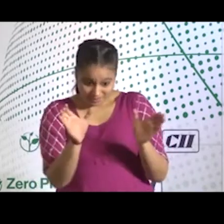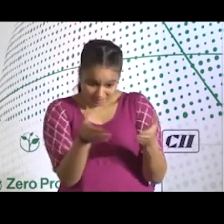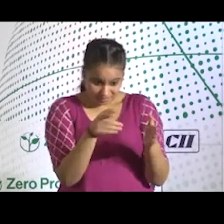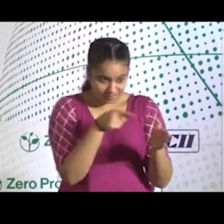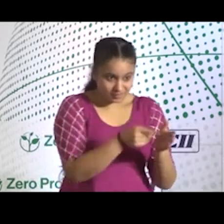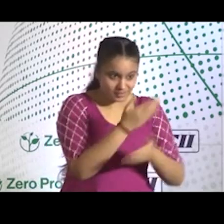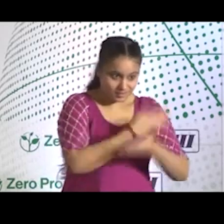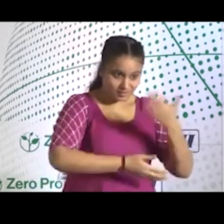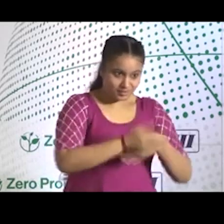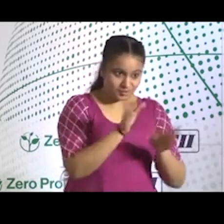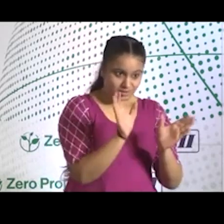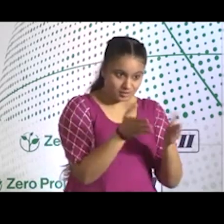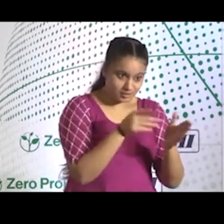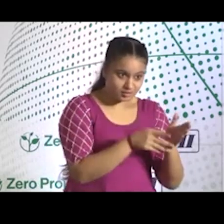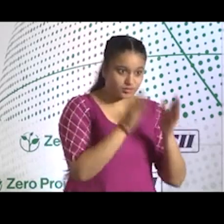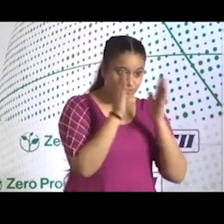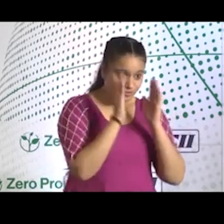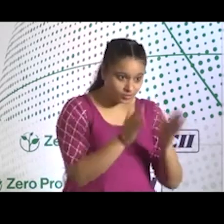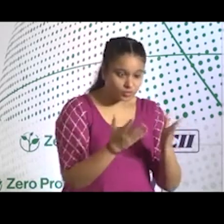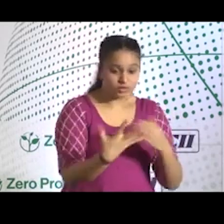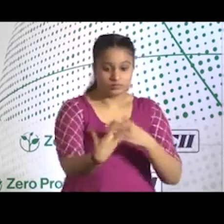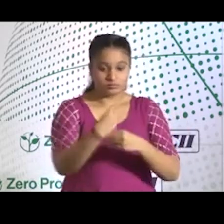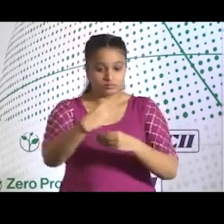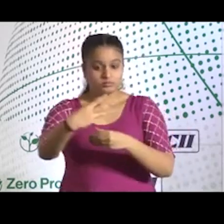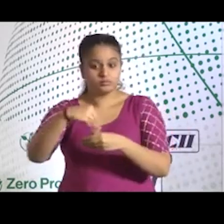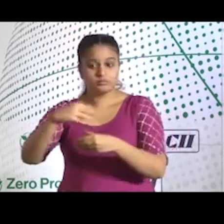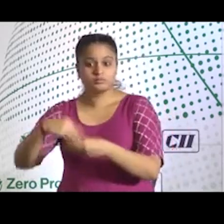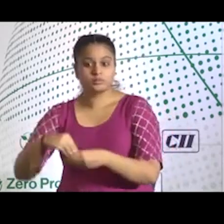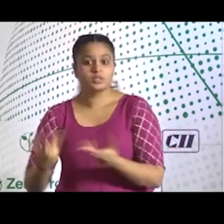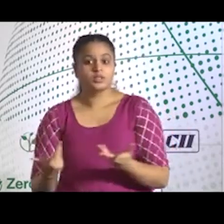Are you wonder employer reference has a special bonus